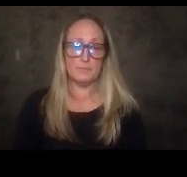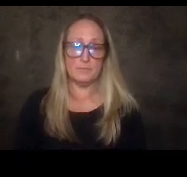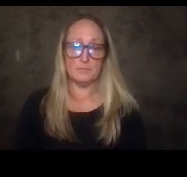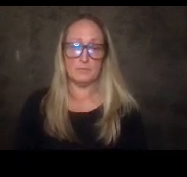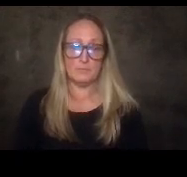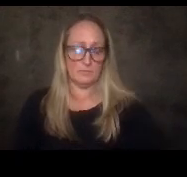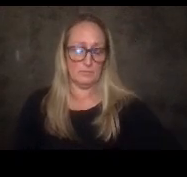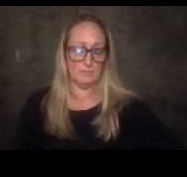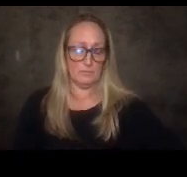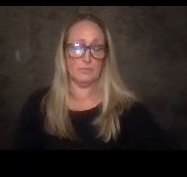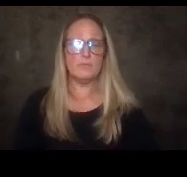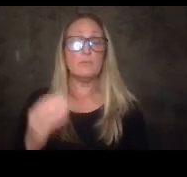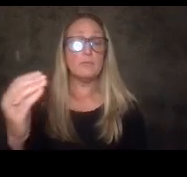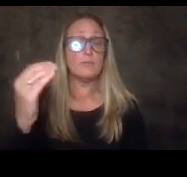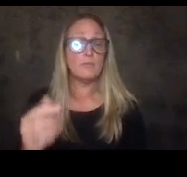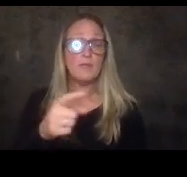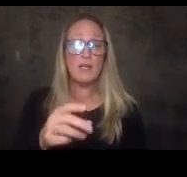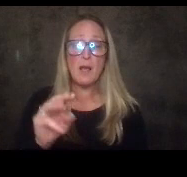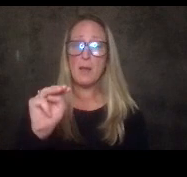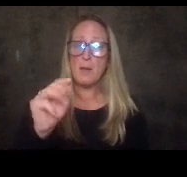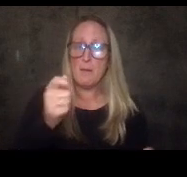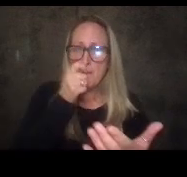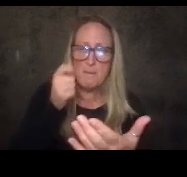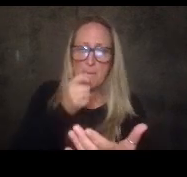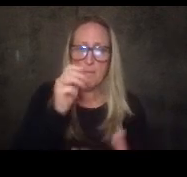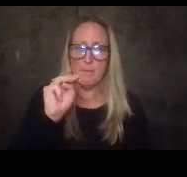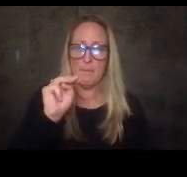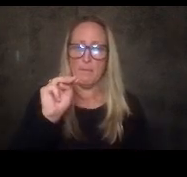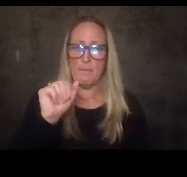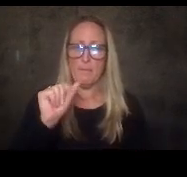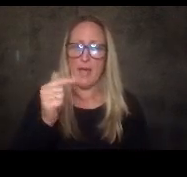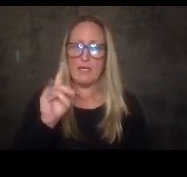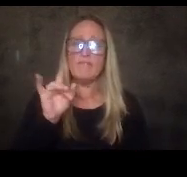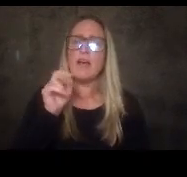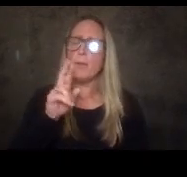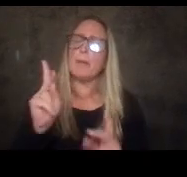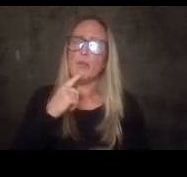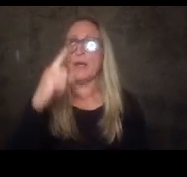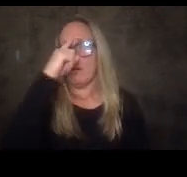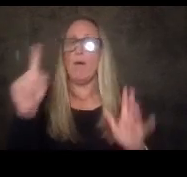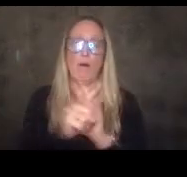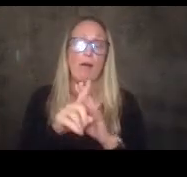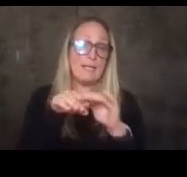Now the next section is magnifier. This is a common to people. Think of when they consider accessibility settings.